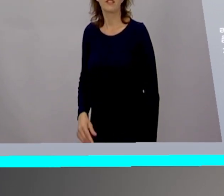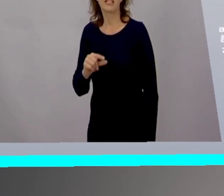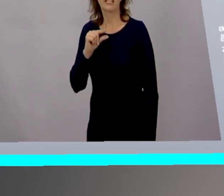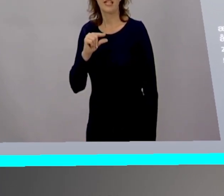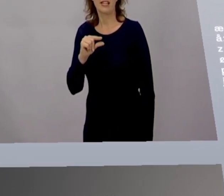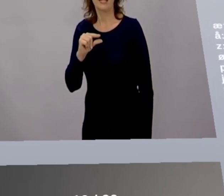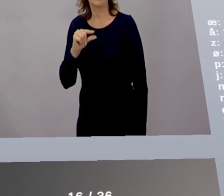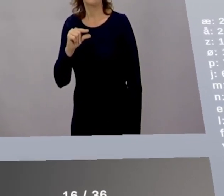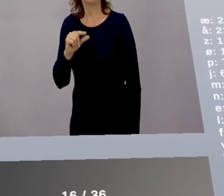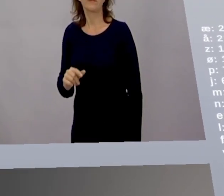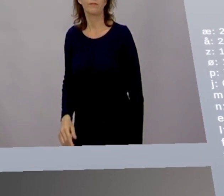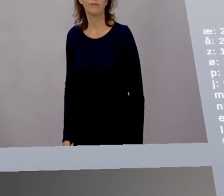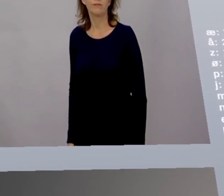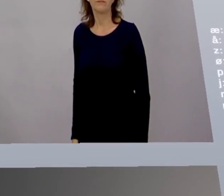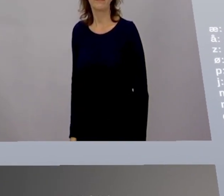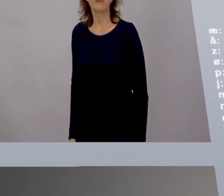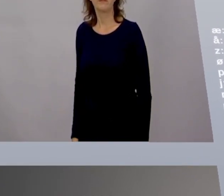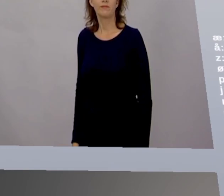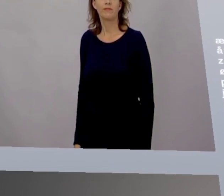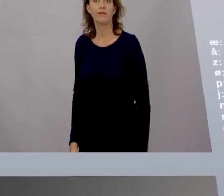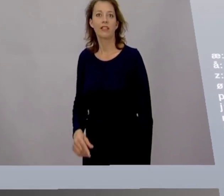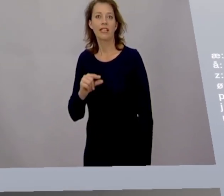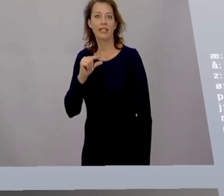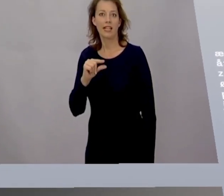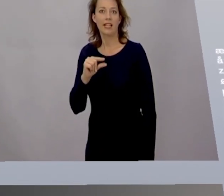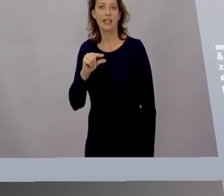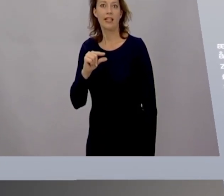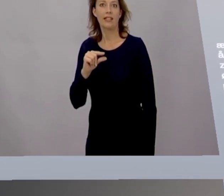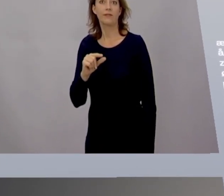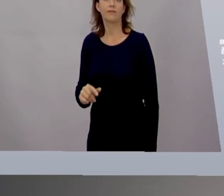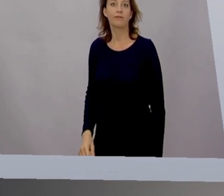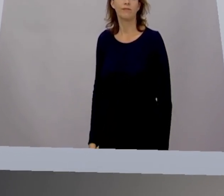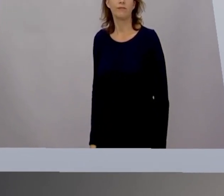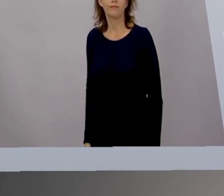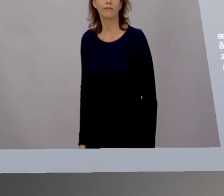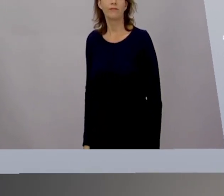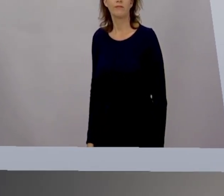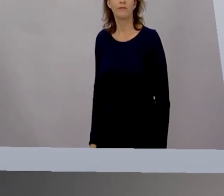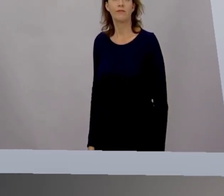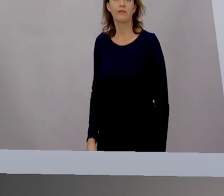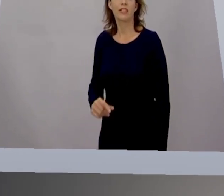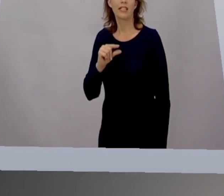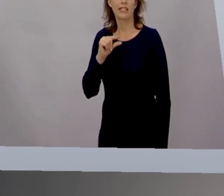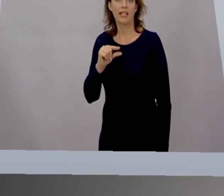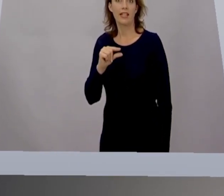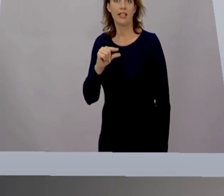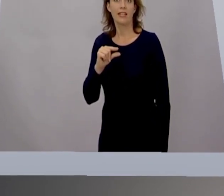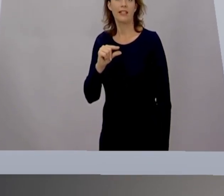However, if the LM and GM could be revised with more sophisticated approaches, then the